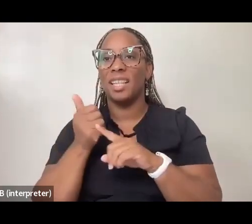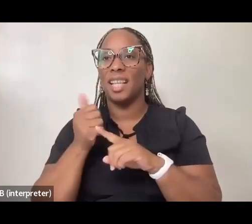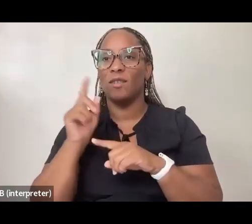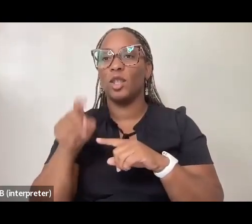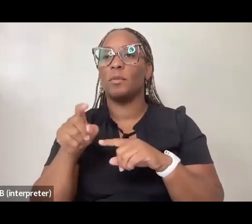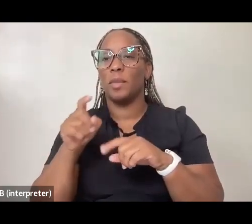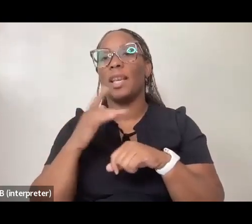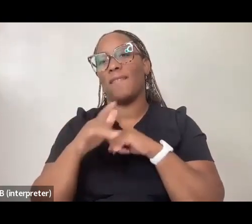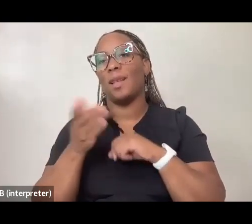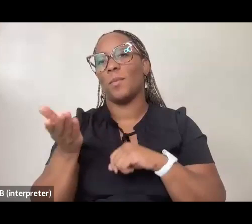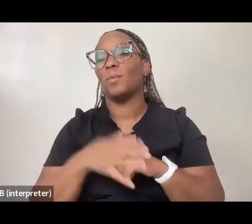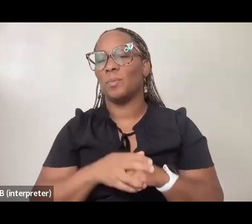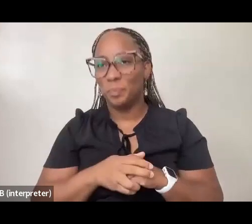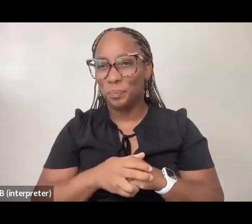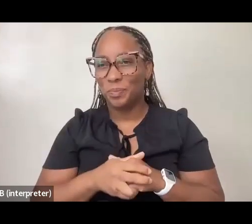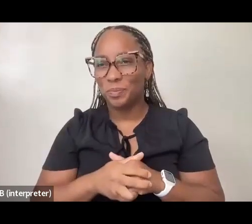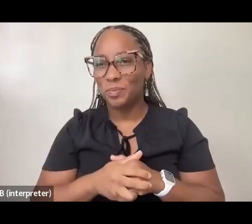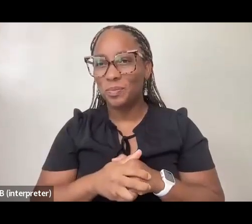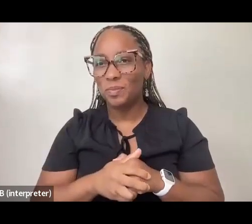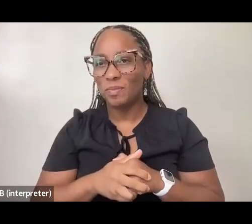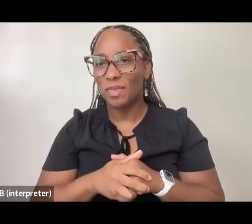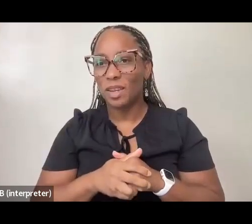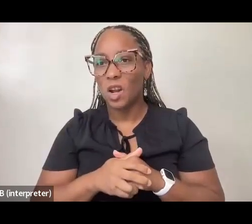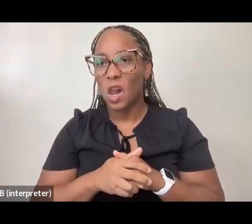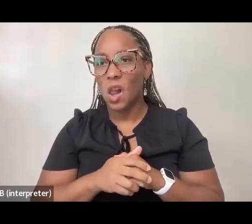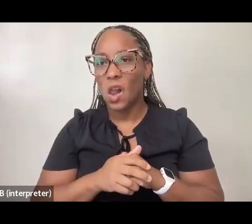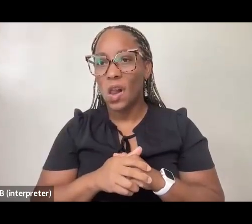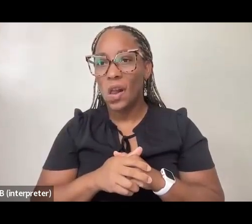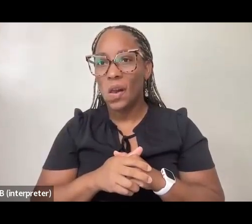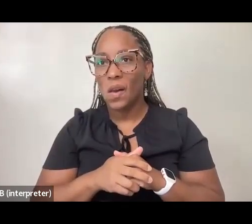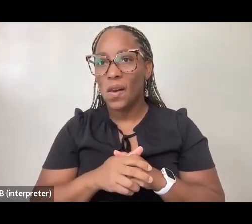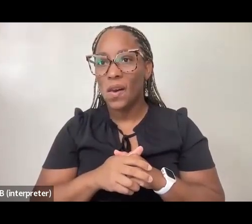available there. We will now break.